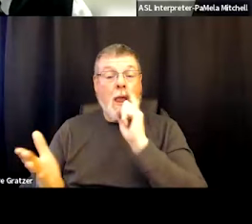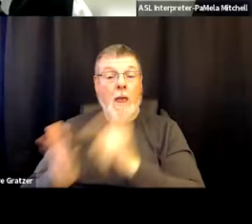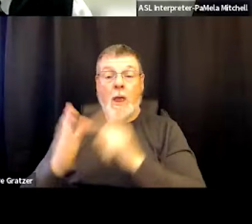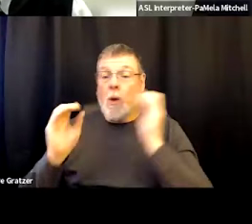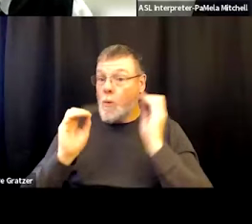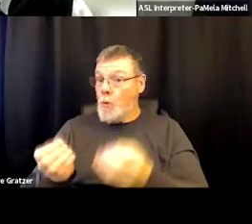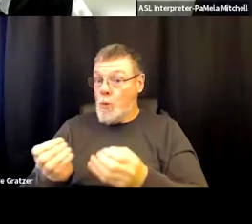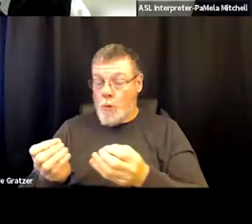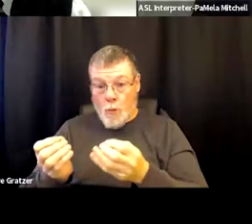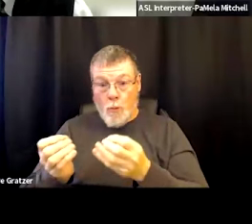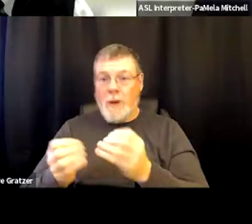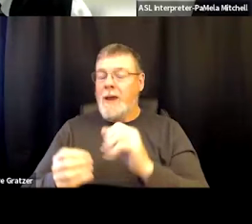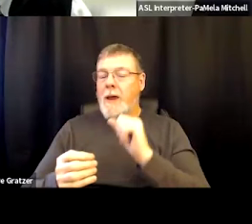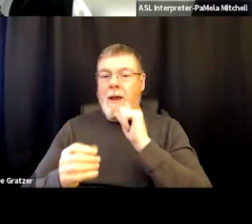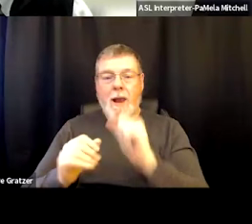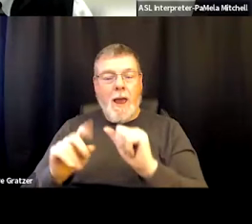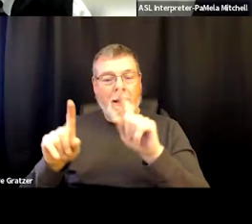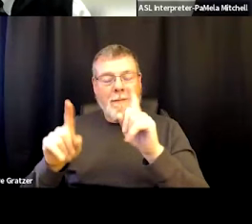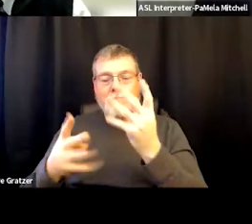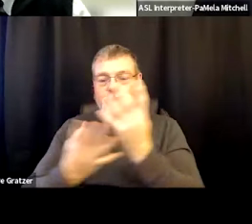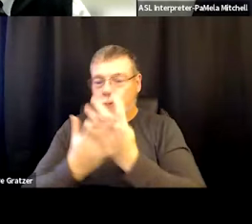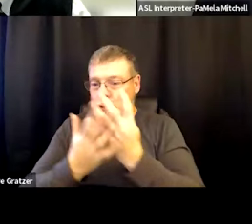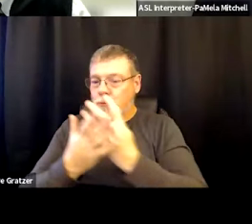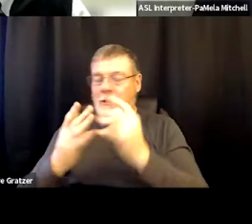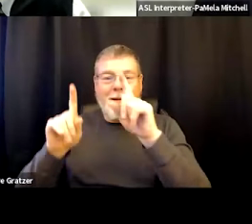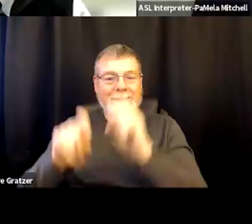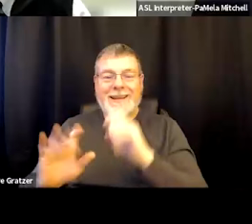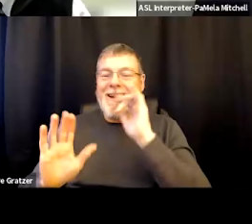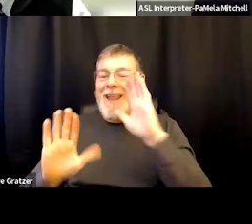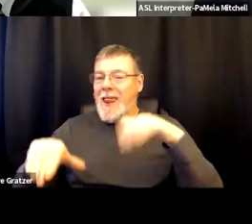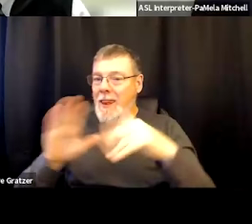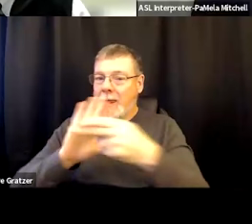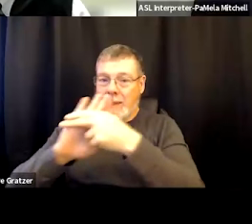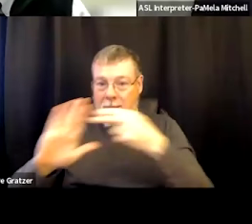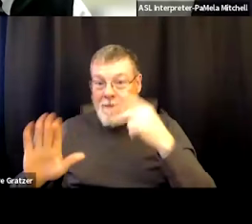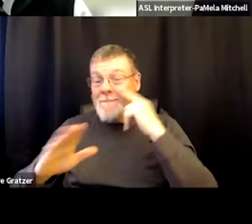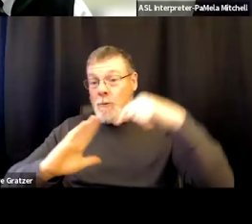are not assessed or not screened, are not identified for intensive services,